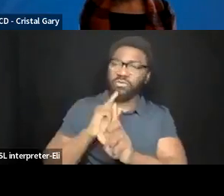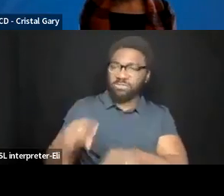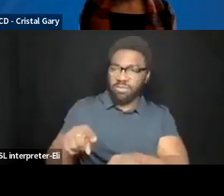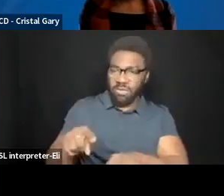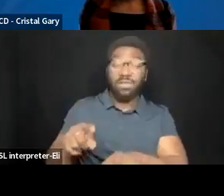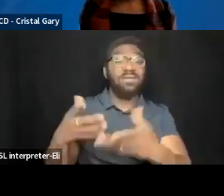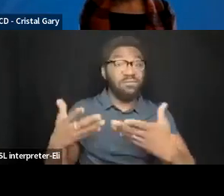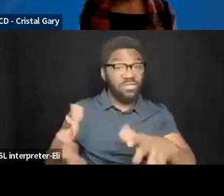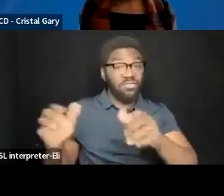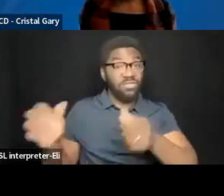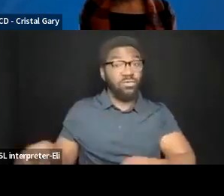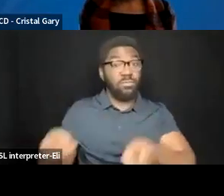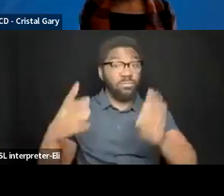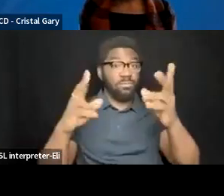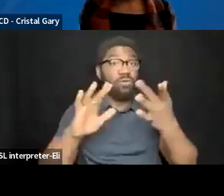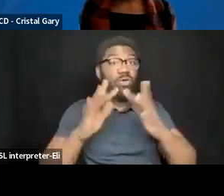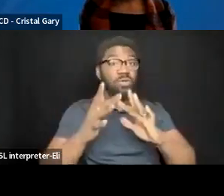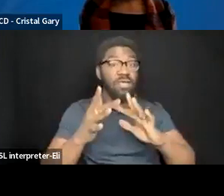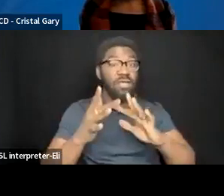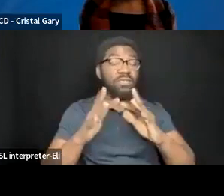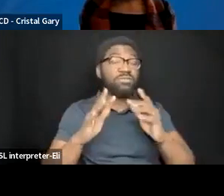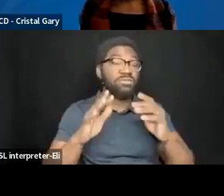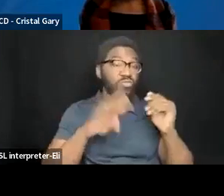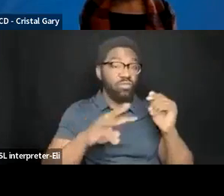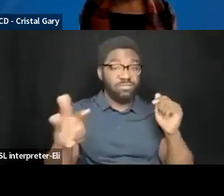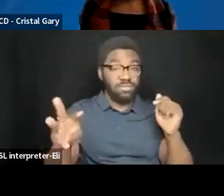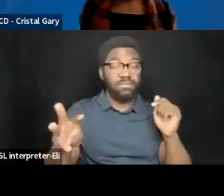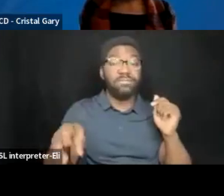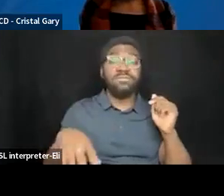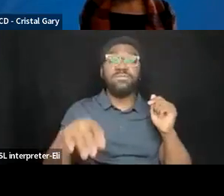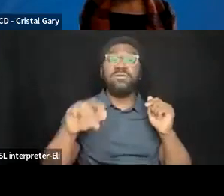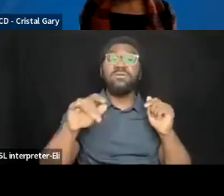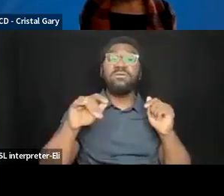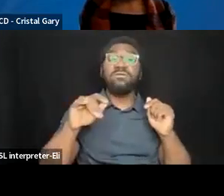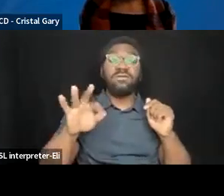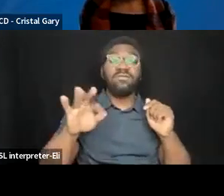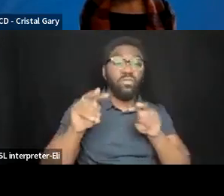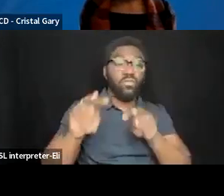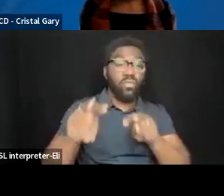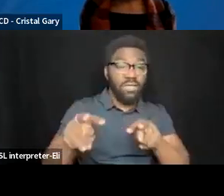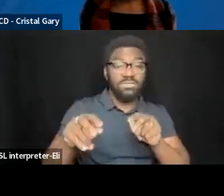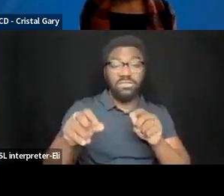So for folks that are tuning in or workgroup members that want to revisit it or share, it'll be